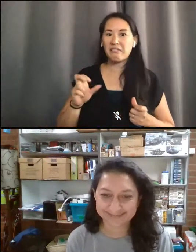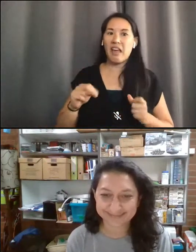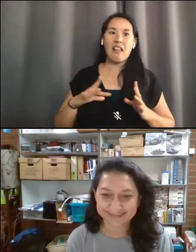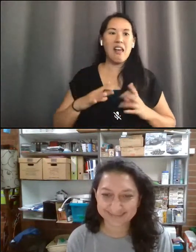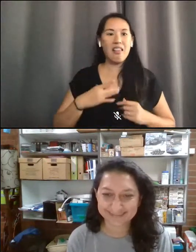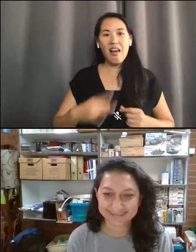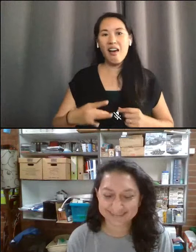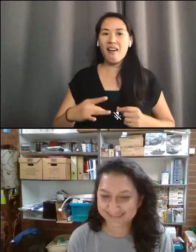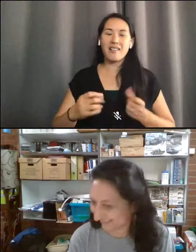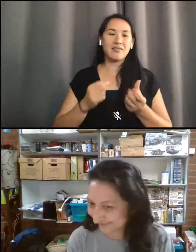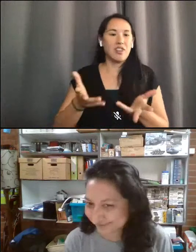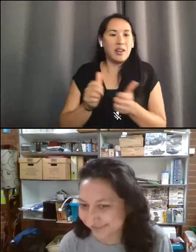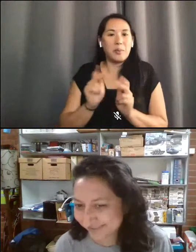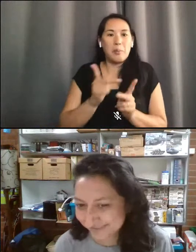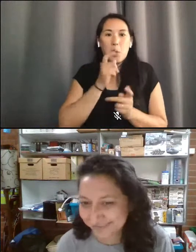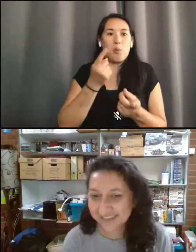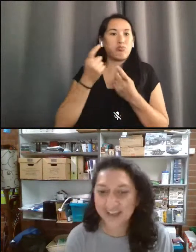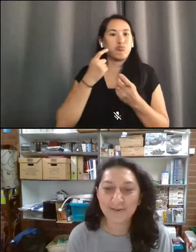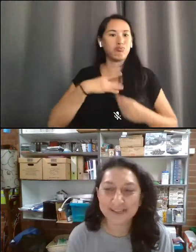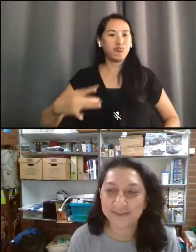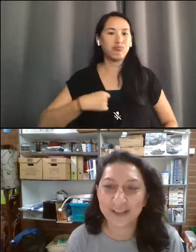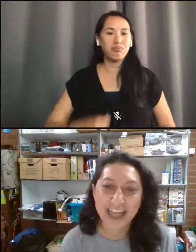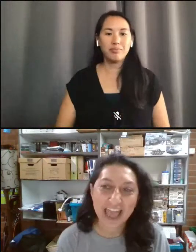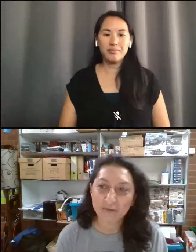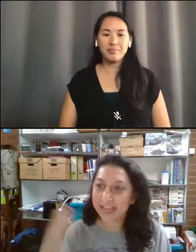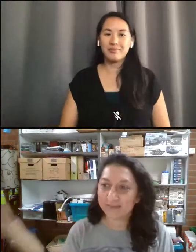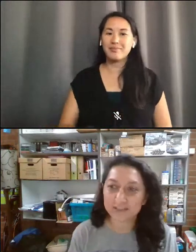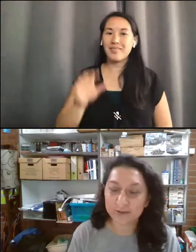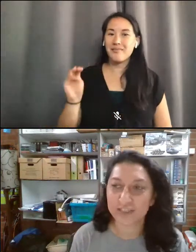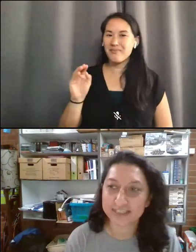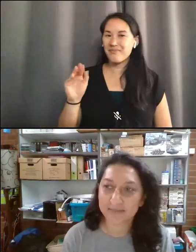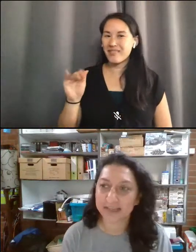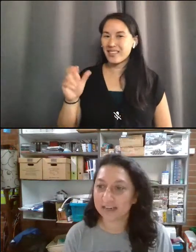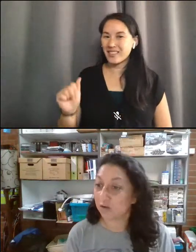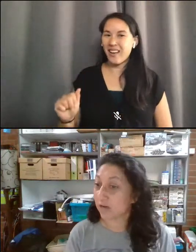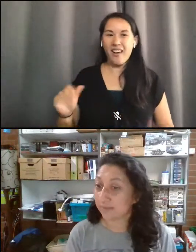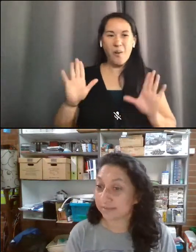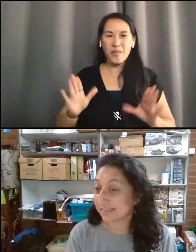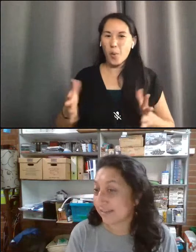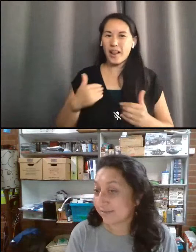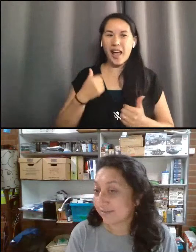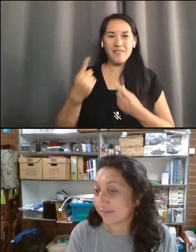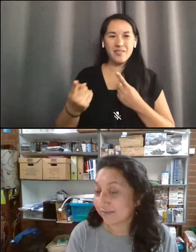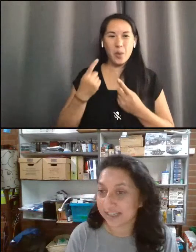of questions so oh wonderful and we have lots of questions coming in oh there's lovely dialogue and